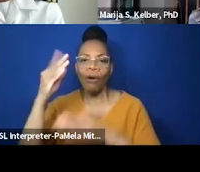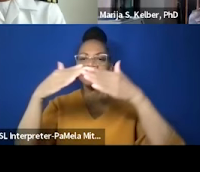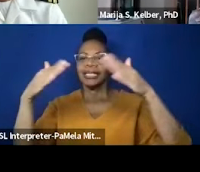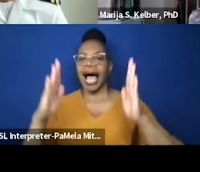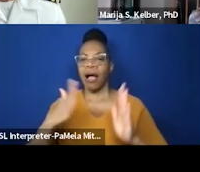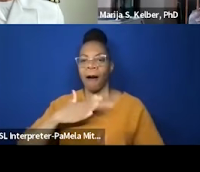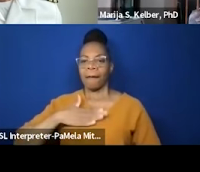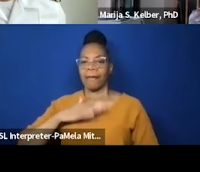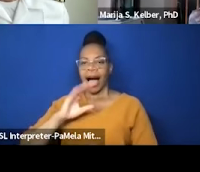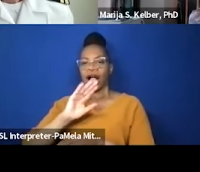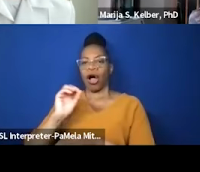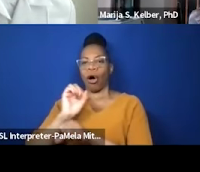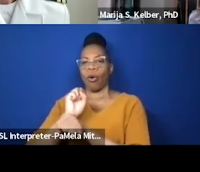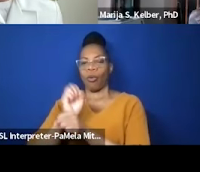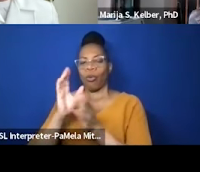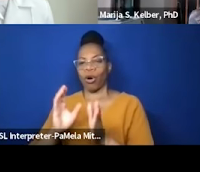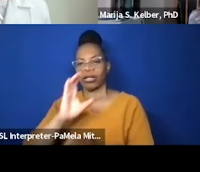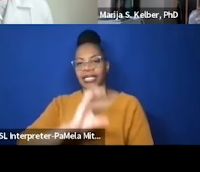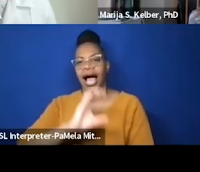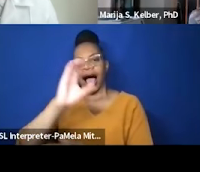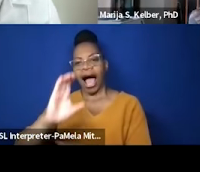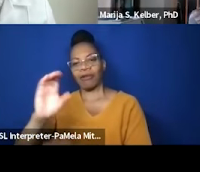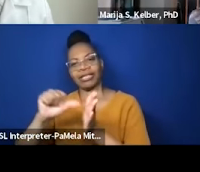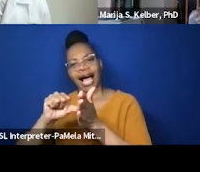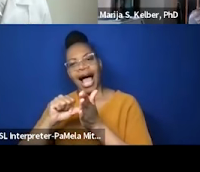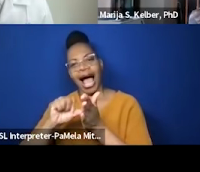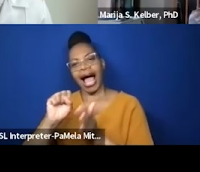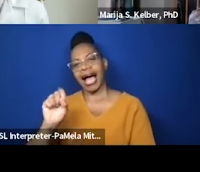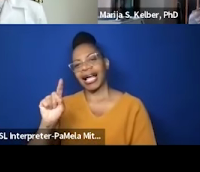I wanted to share the wealth. I was gonna highlight Sterling, but I wanted to share the wealth outside of Colorado.